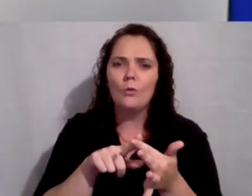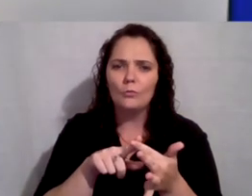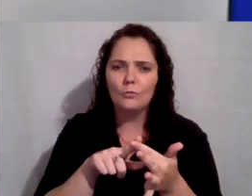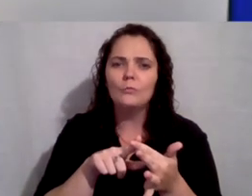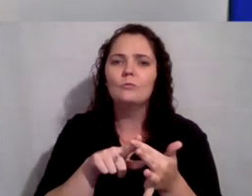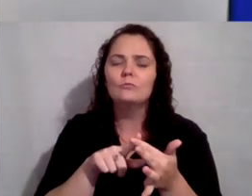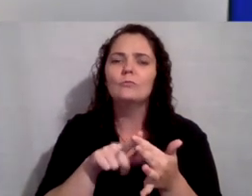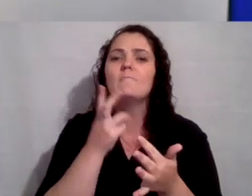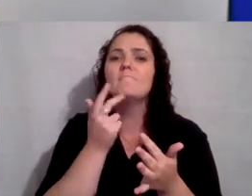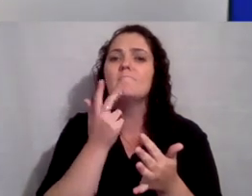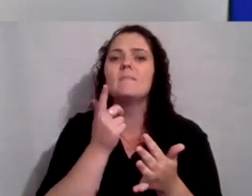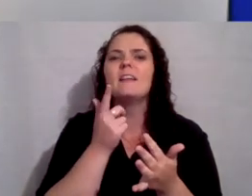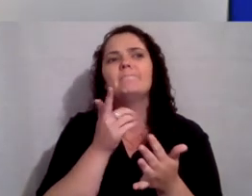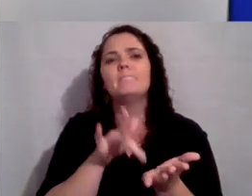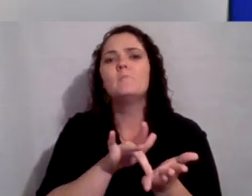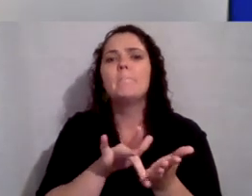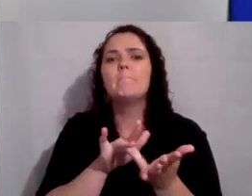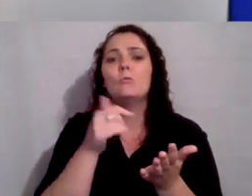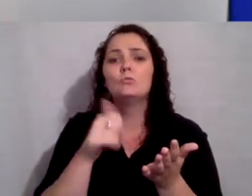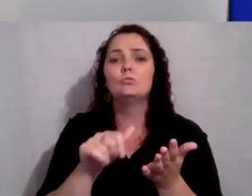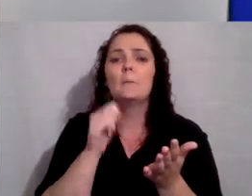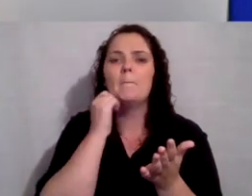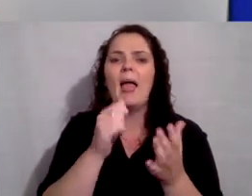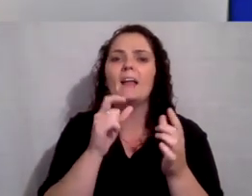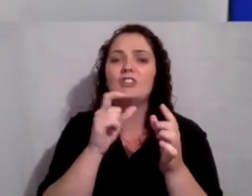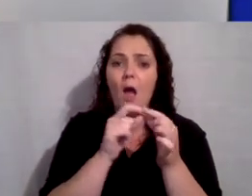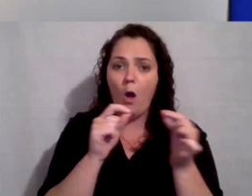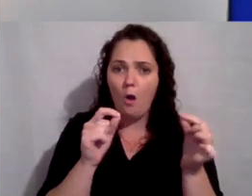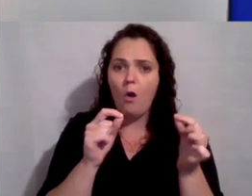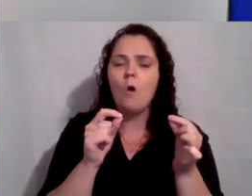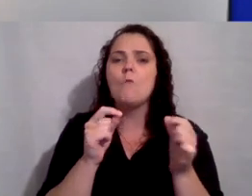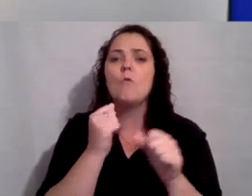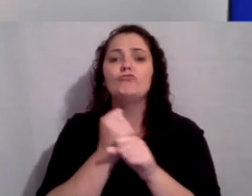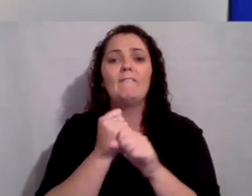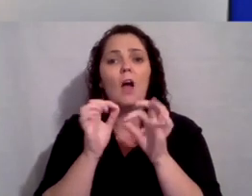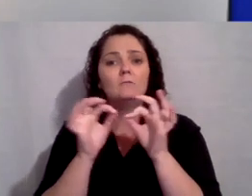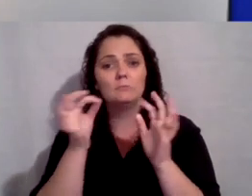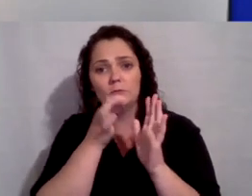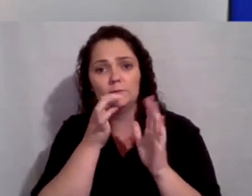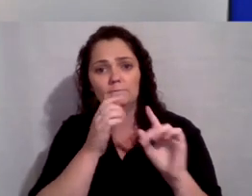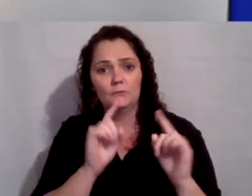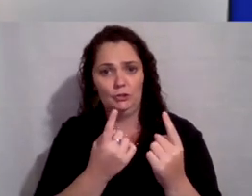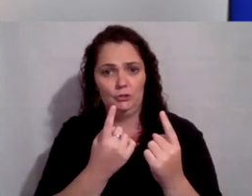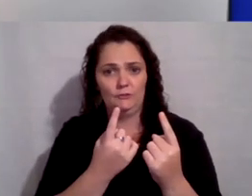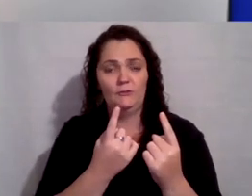using your graphite or your charcoal first and then you're going to draw by cutting back through that with your eraser.